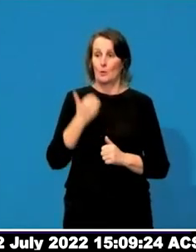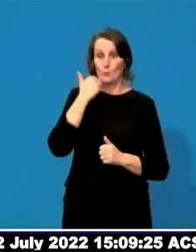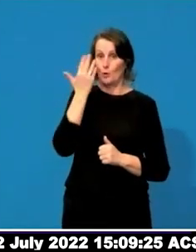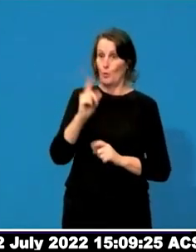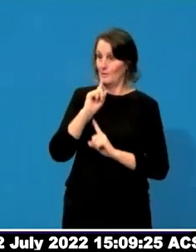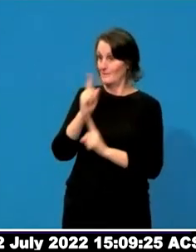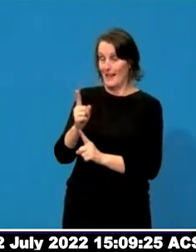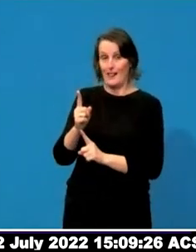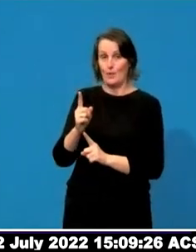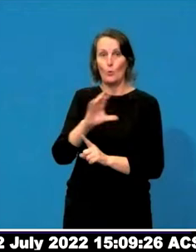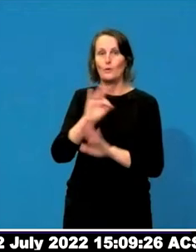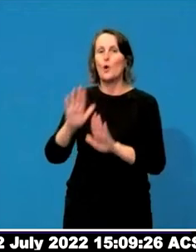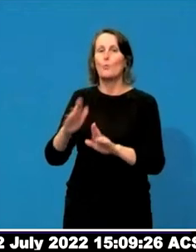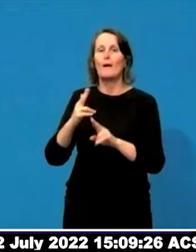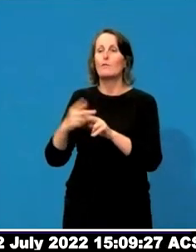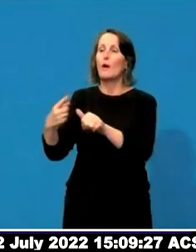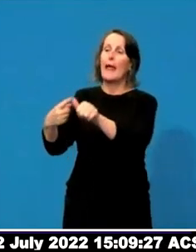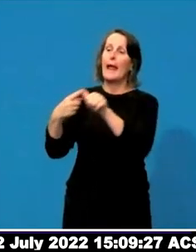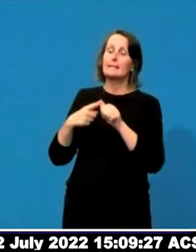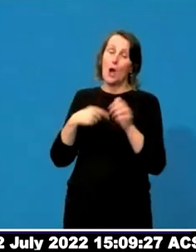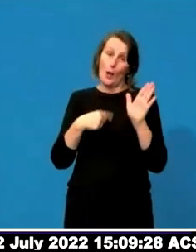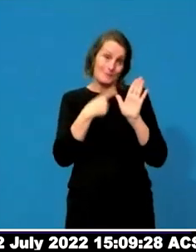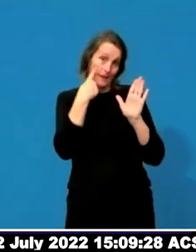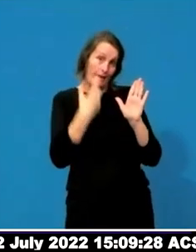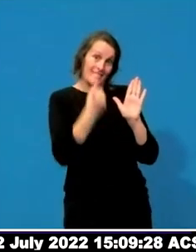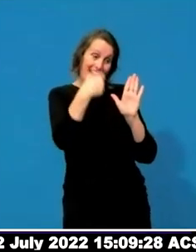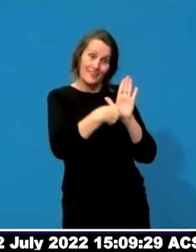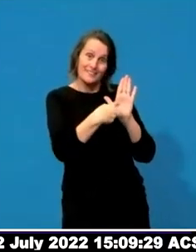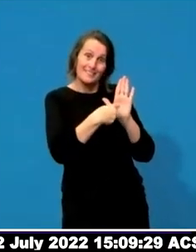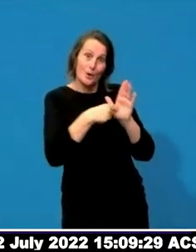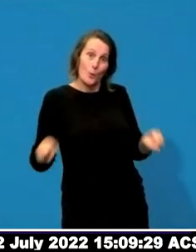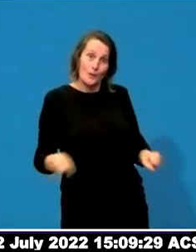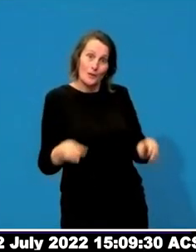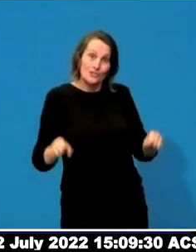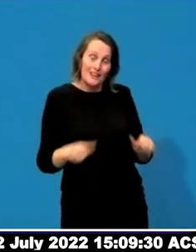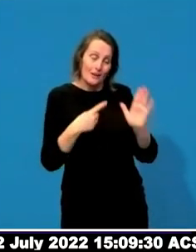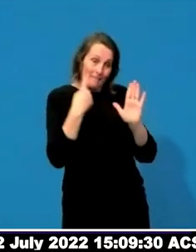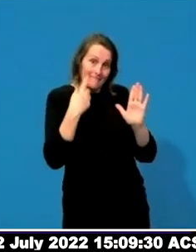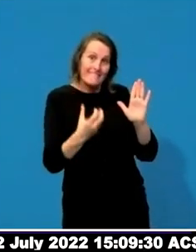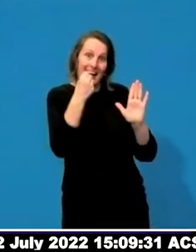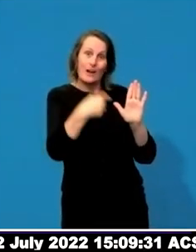We don't wait for the planners to come back to say, "We have issued you funding for this wheelchair" or what not.